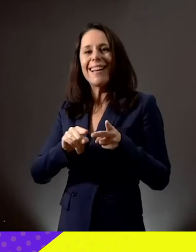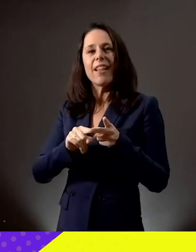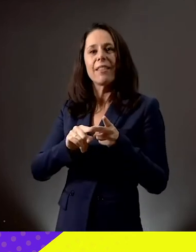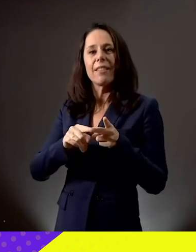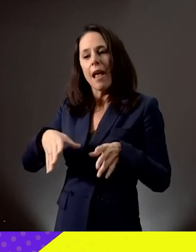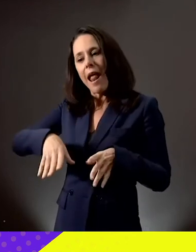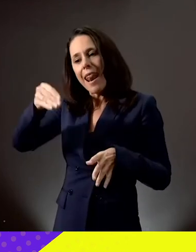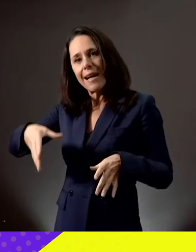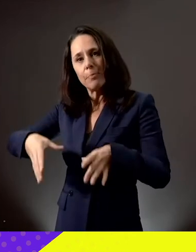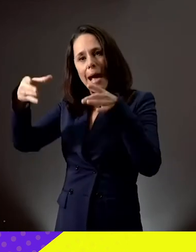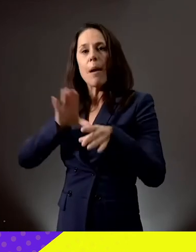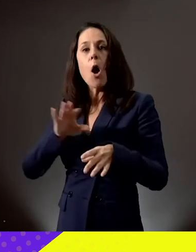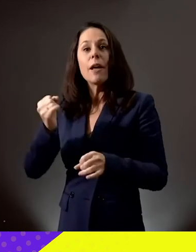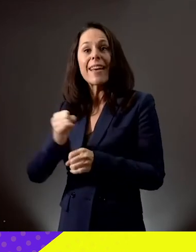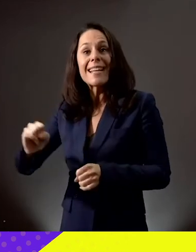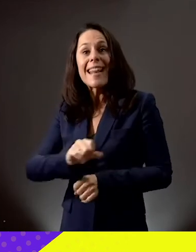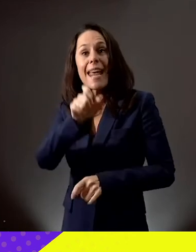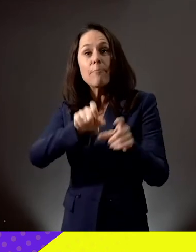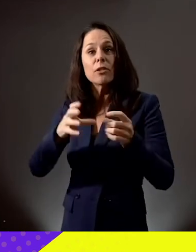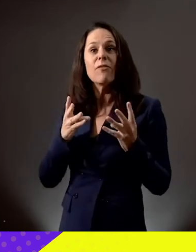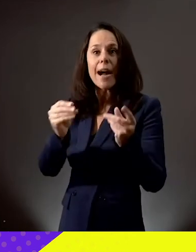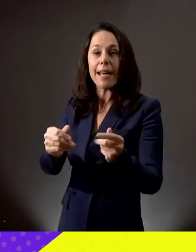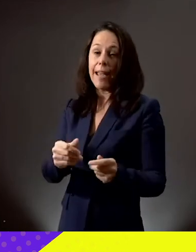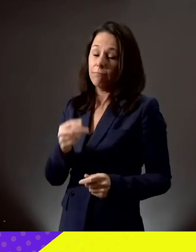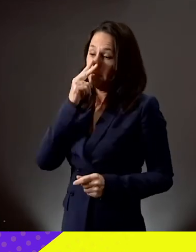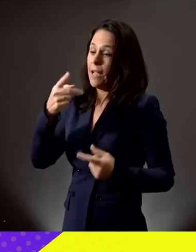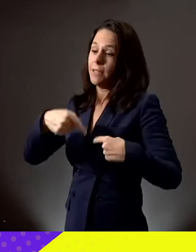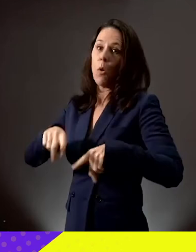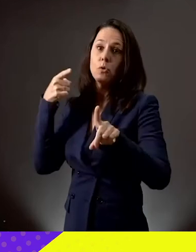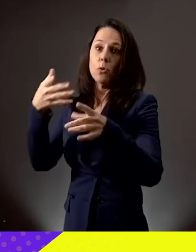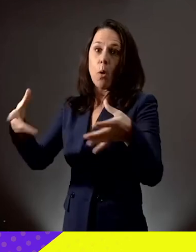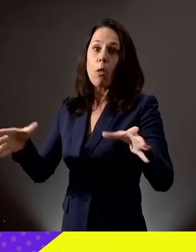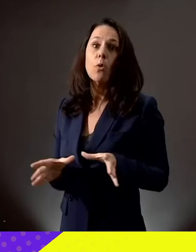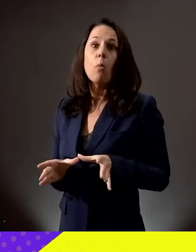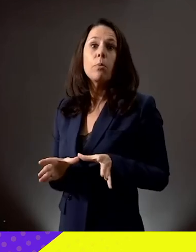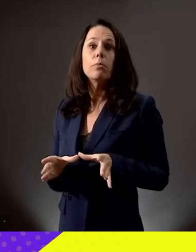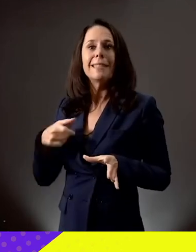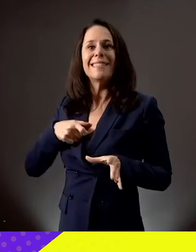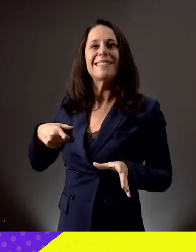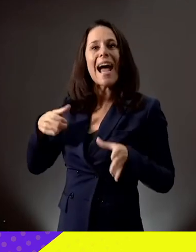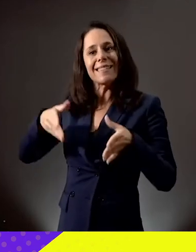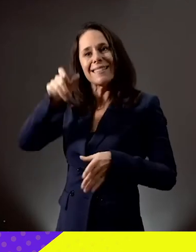Our target group mainly consists of status holders, the long-term unemployed...